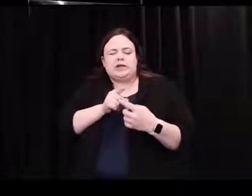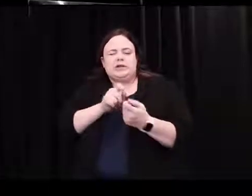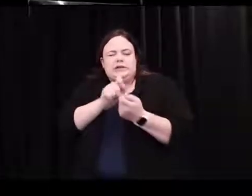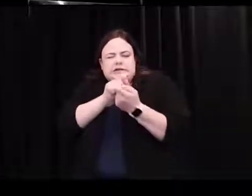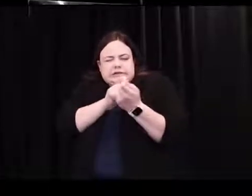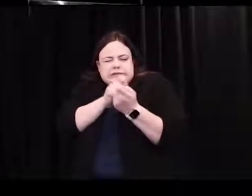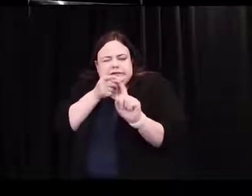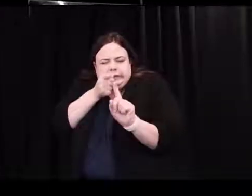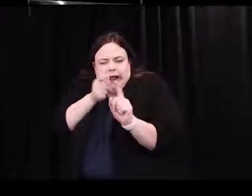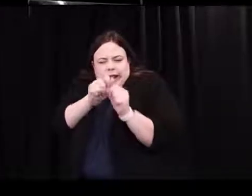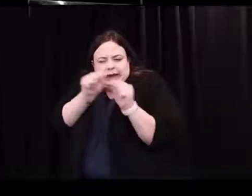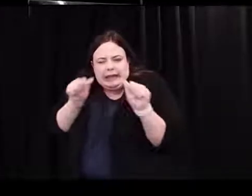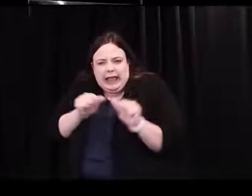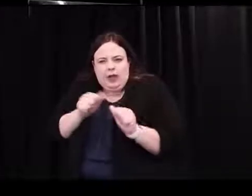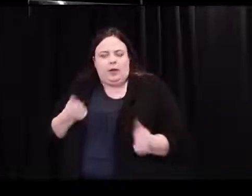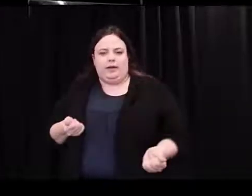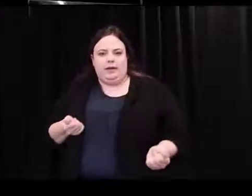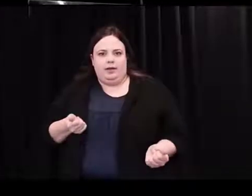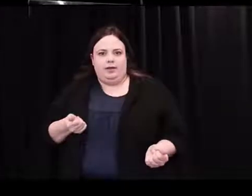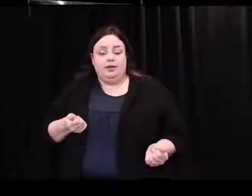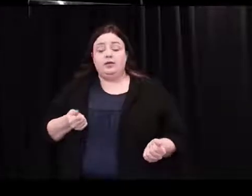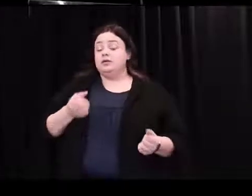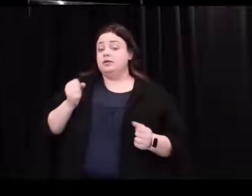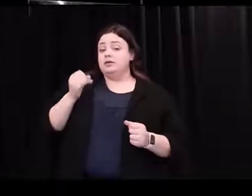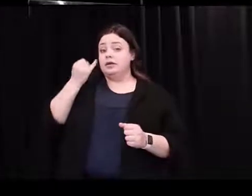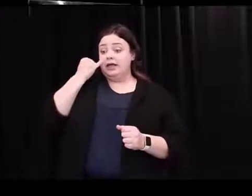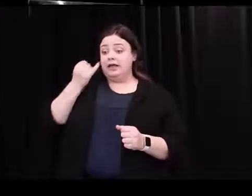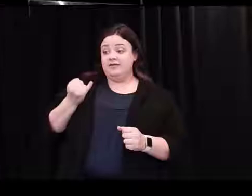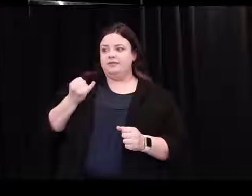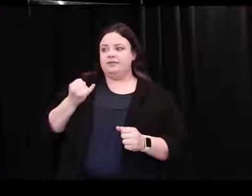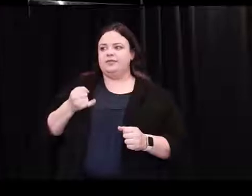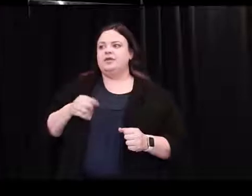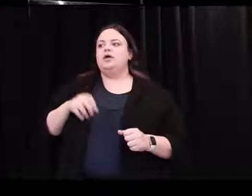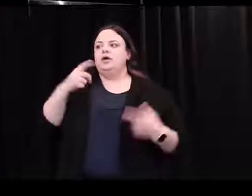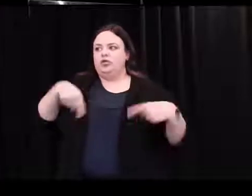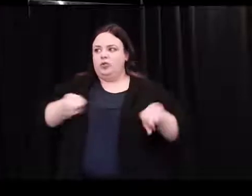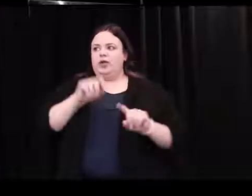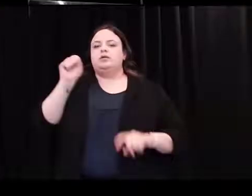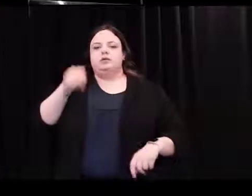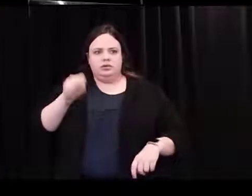so if you happen to move- you guys are nodding your heads in in acknowledgement because you